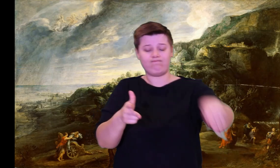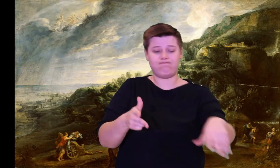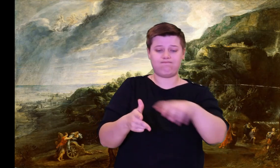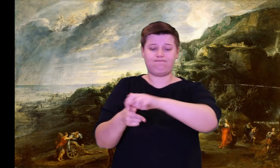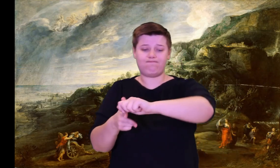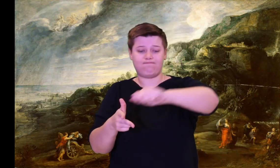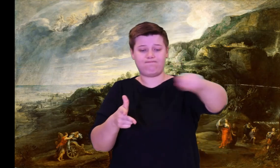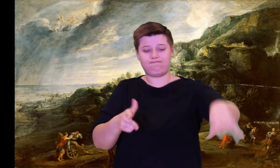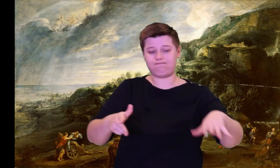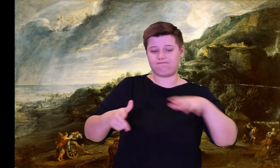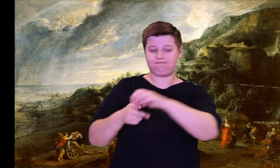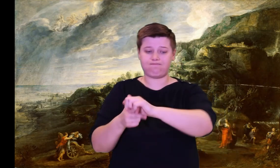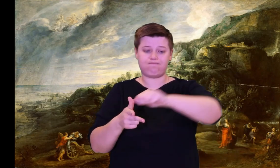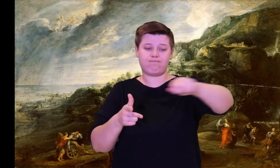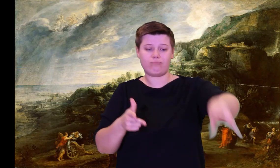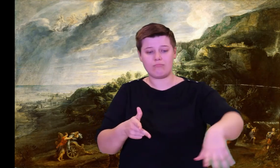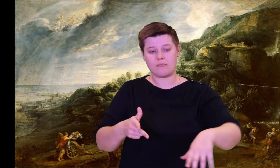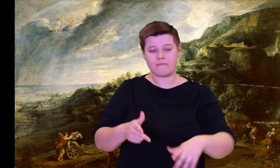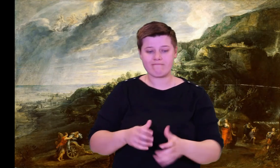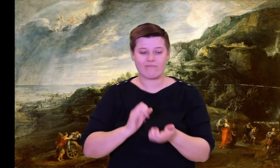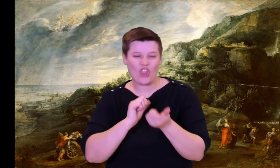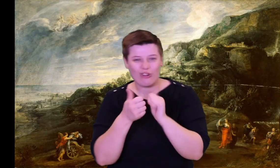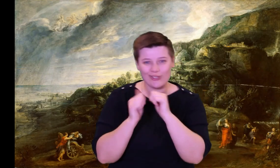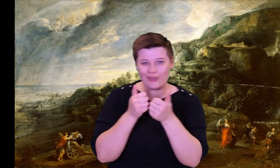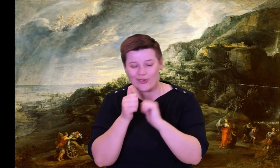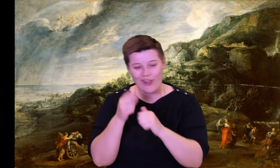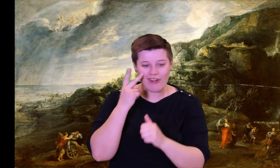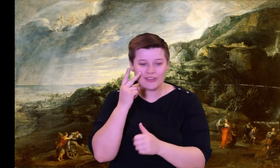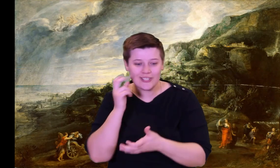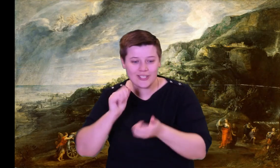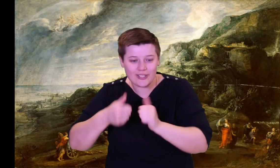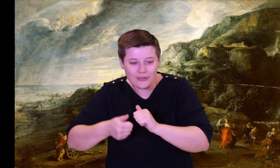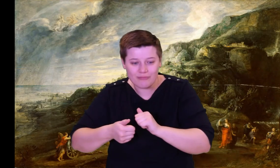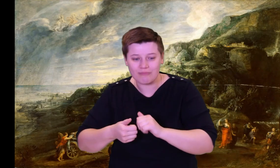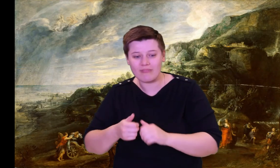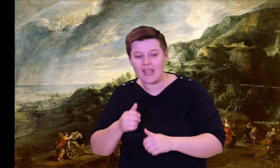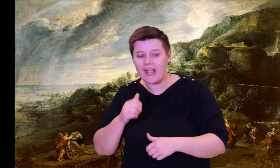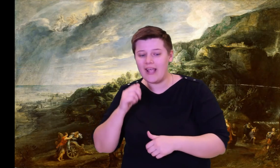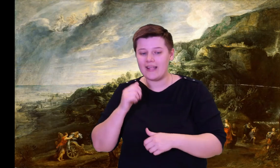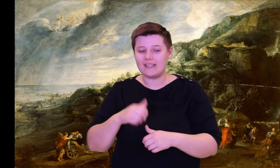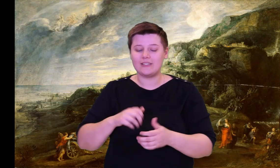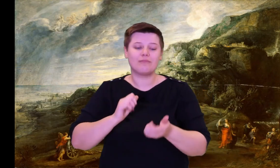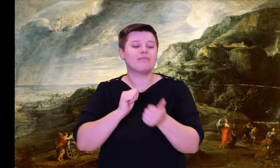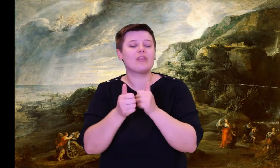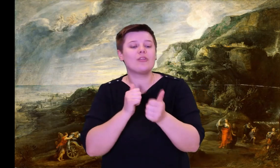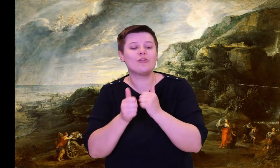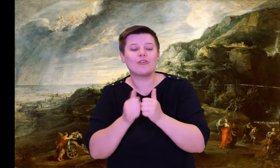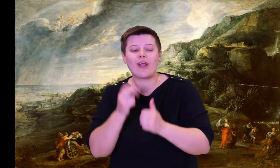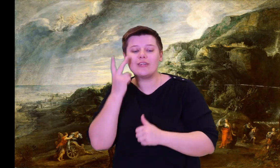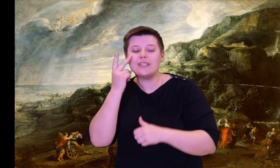When the dirt was gone, they spread the clothes along the shore, where salt sea washes pebbles to the beach.